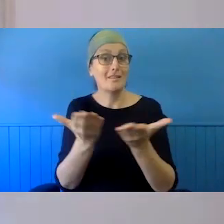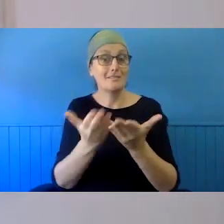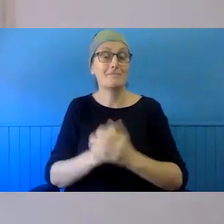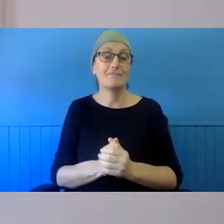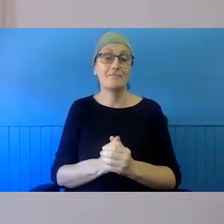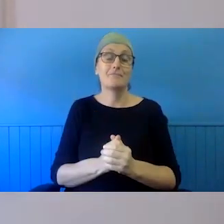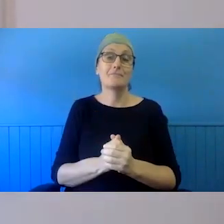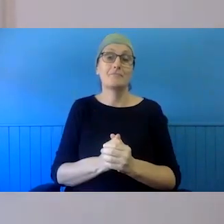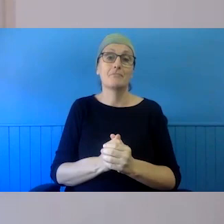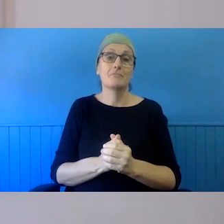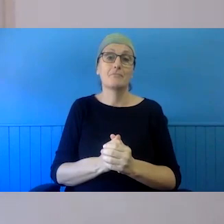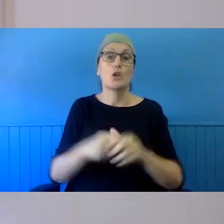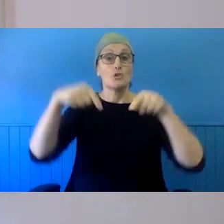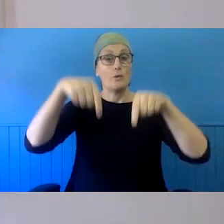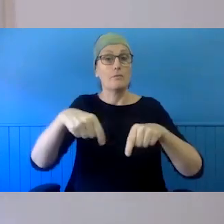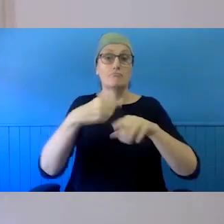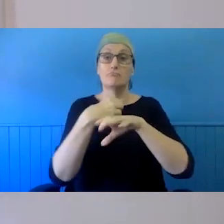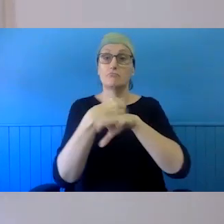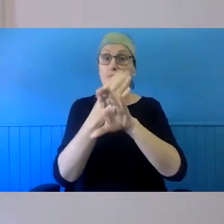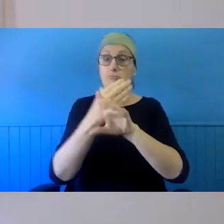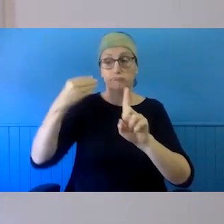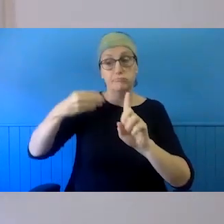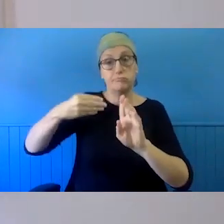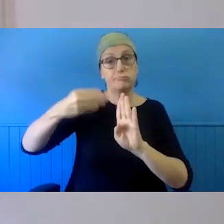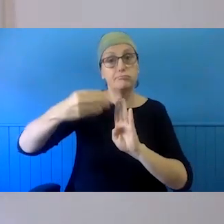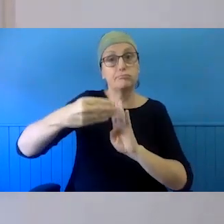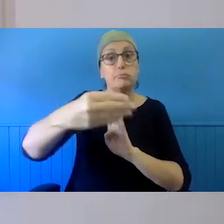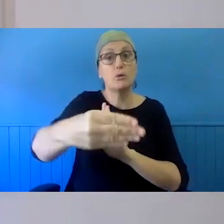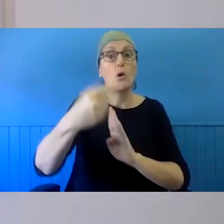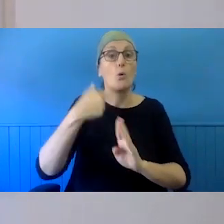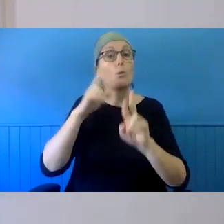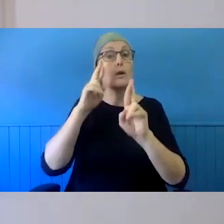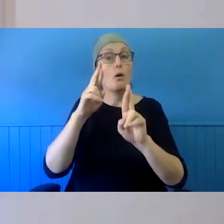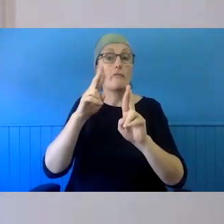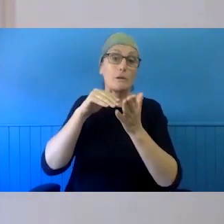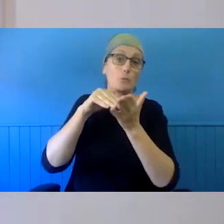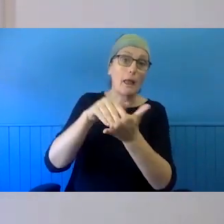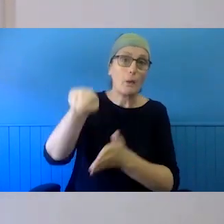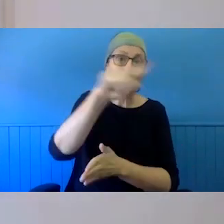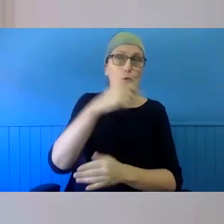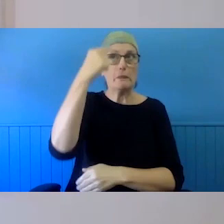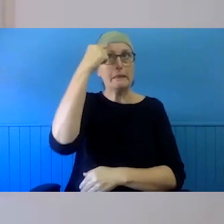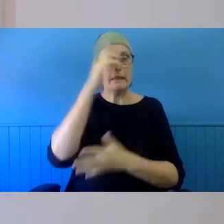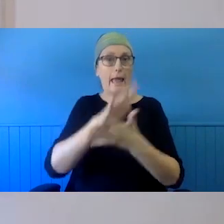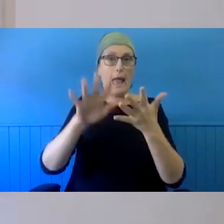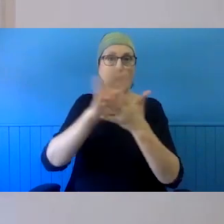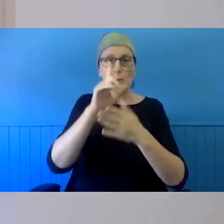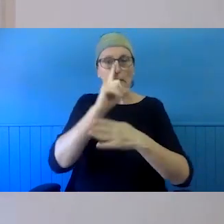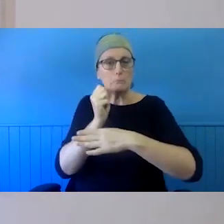of these challenges and share in these experiences together. Please share these sessions with anyone you think might be interested, and all